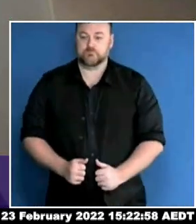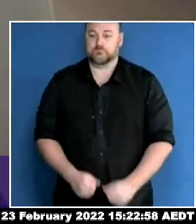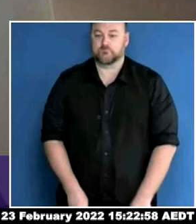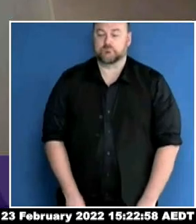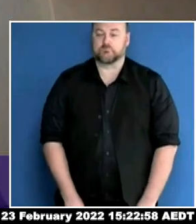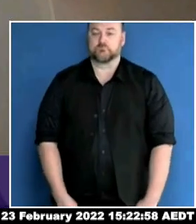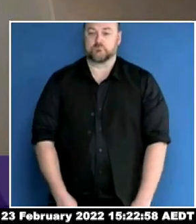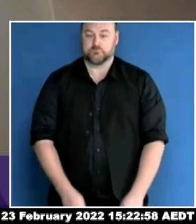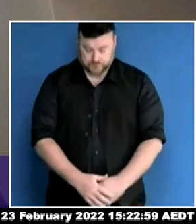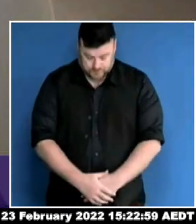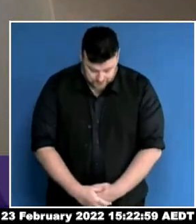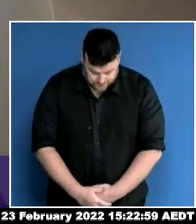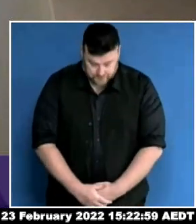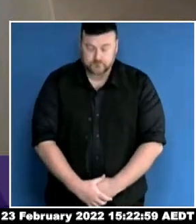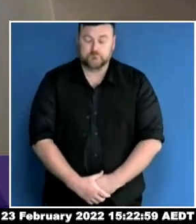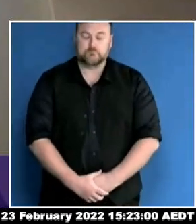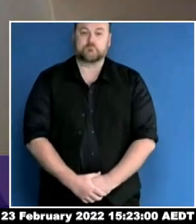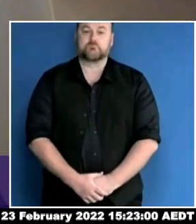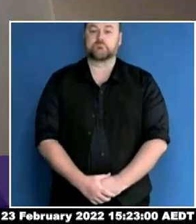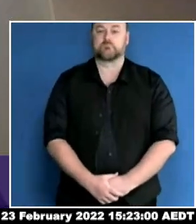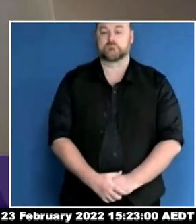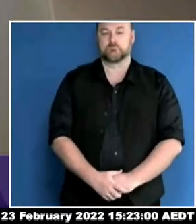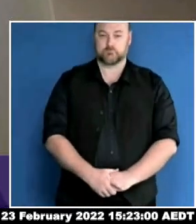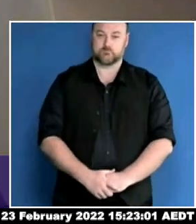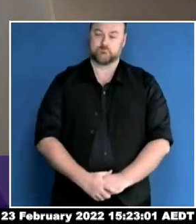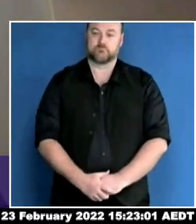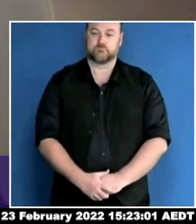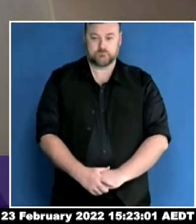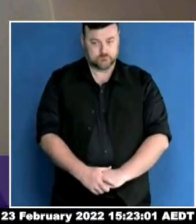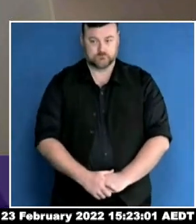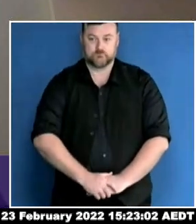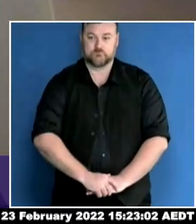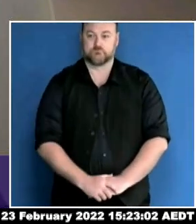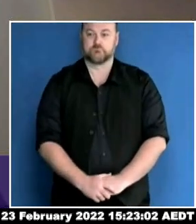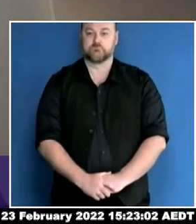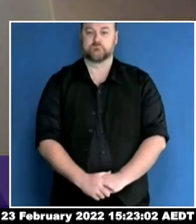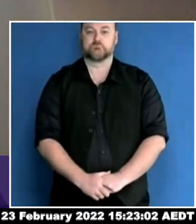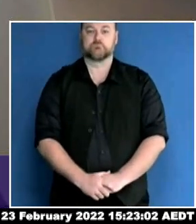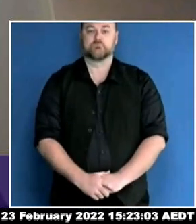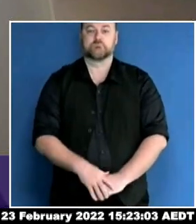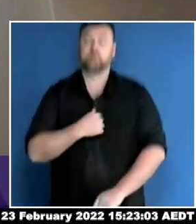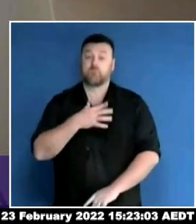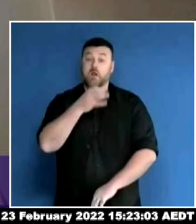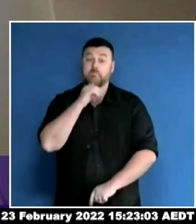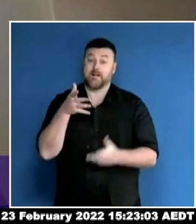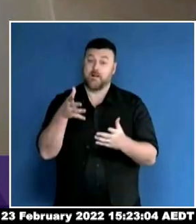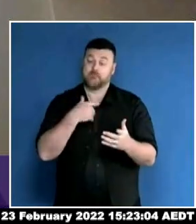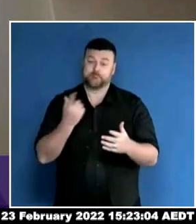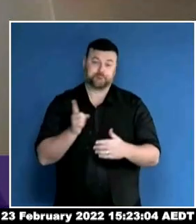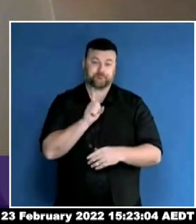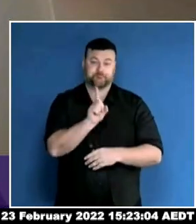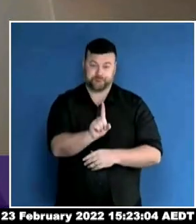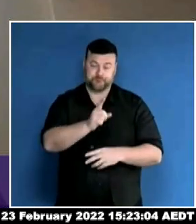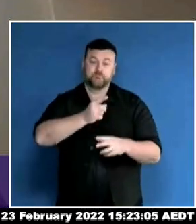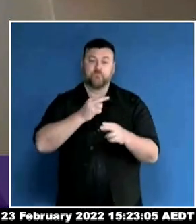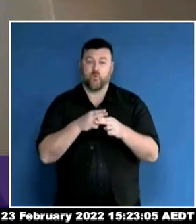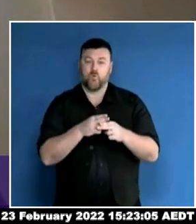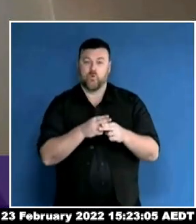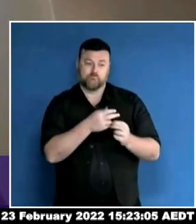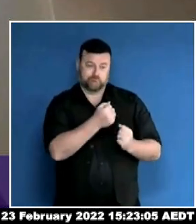Thank you. I seek leave to appear for Mzia in proceedings before the Commission today. CHAIR: Yes. Leave has already been granted.